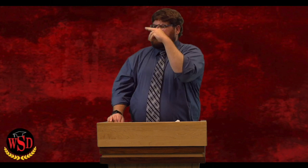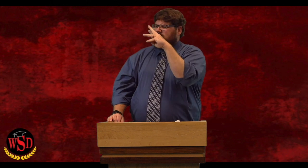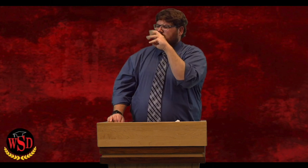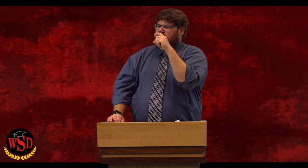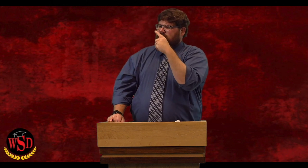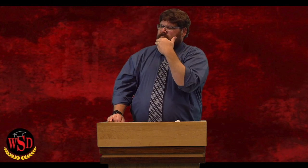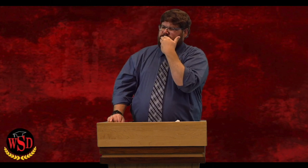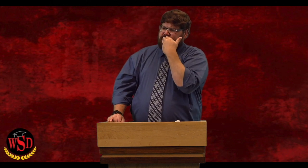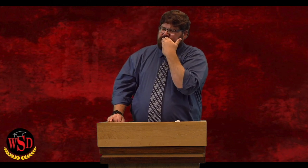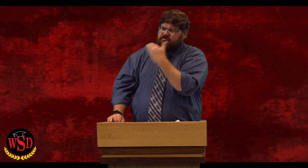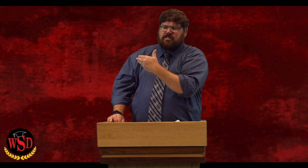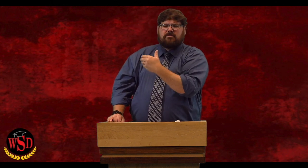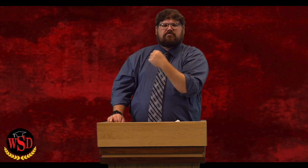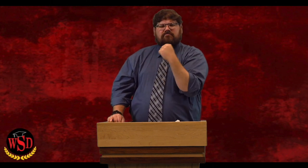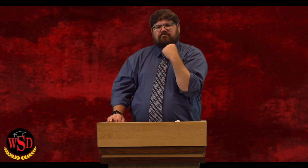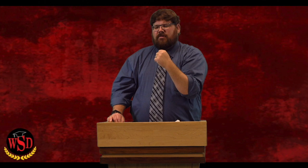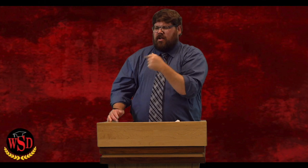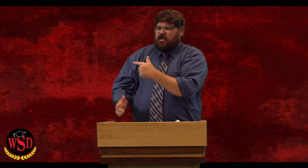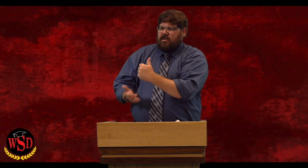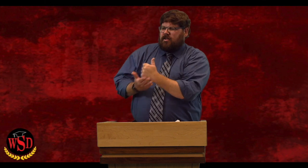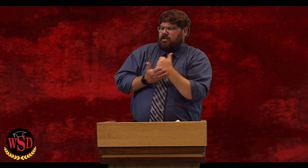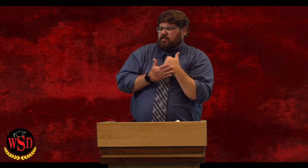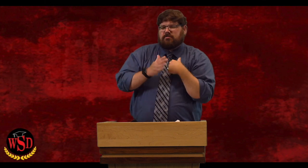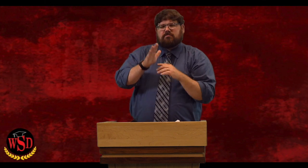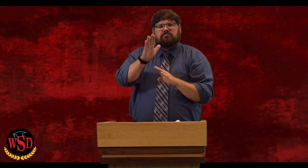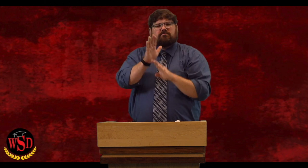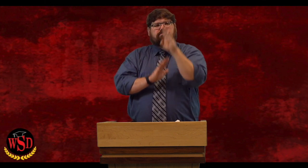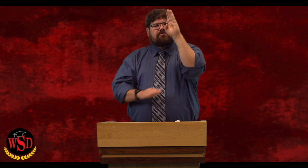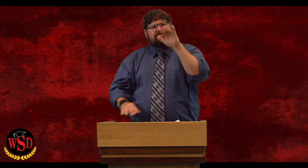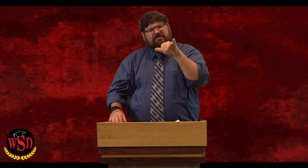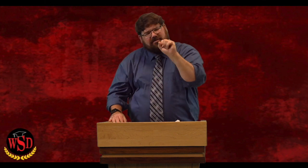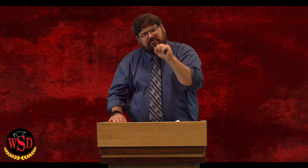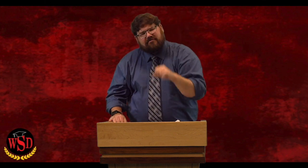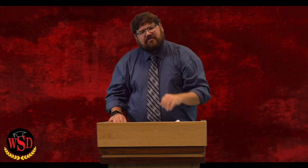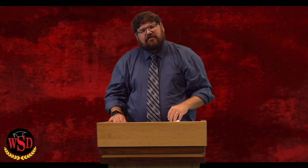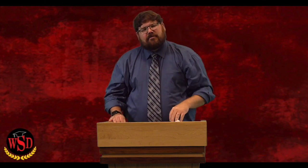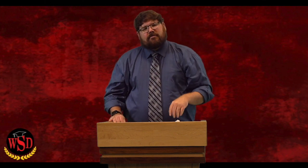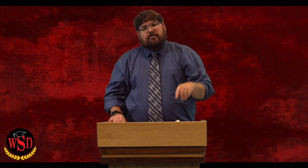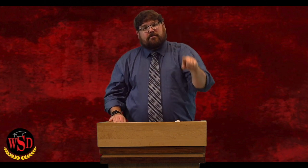Thank you, WSD, for helping us do that this year.